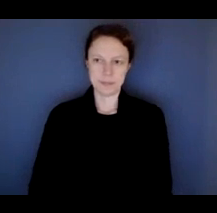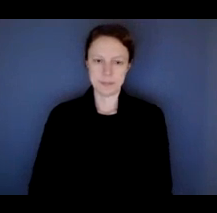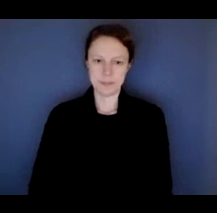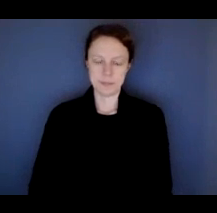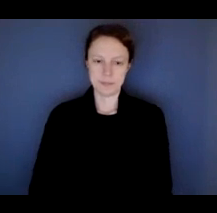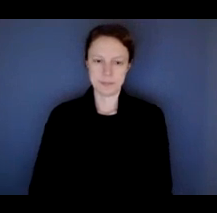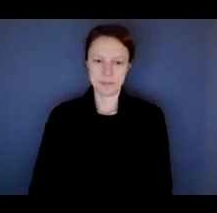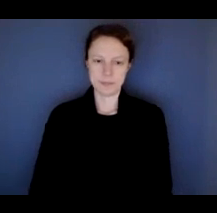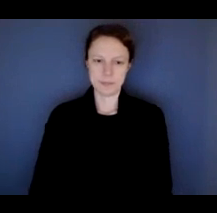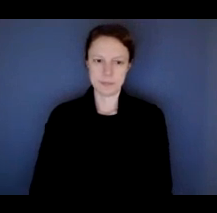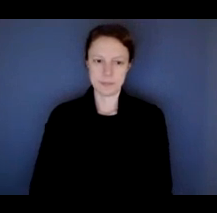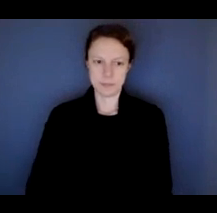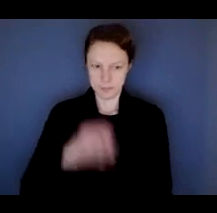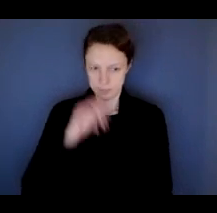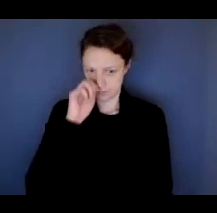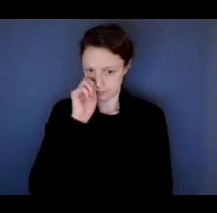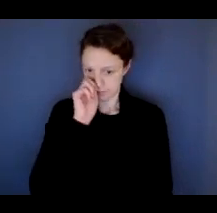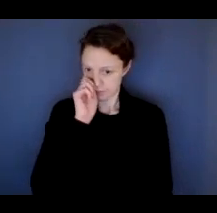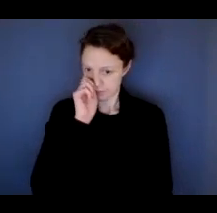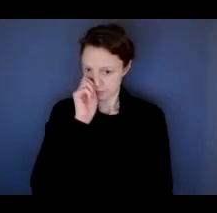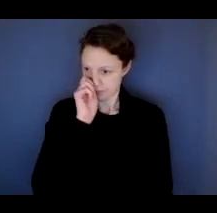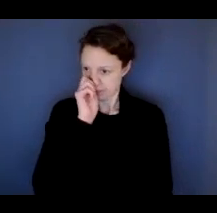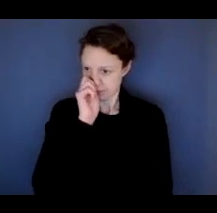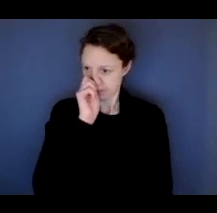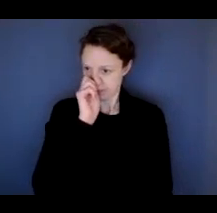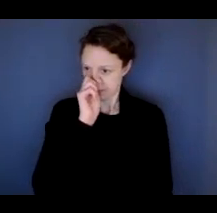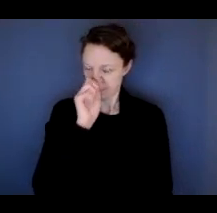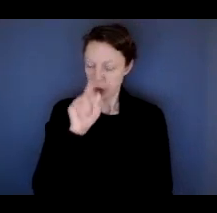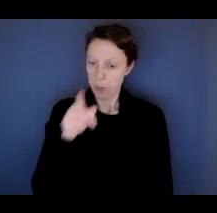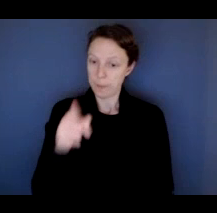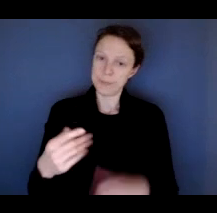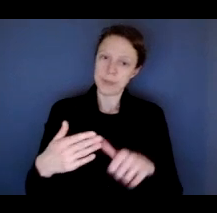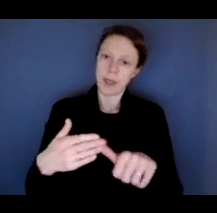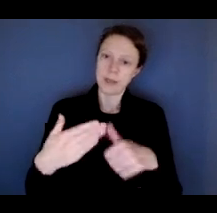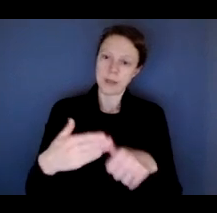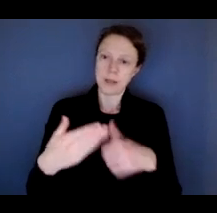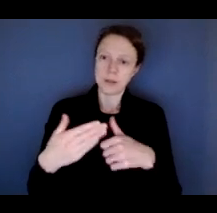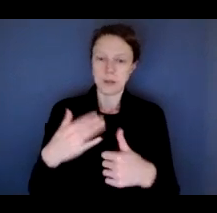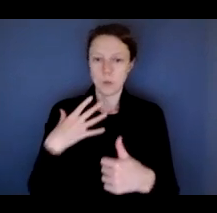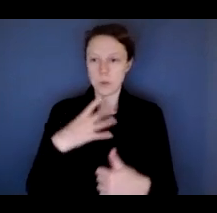While you're answering the poll I'd just like to say a big thank you to our Auslan interpreters